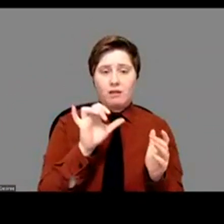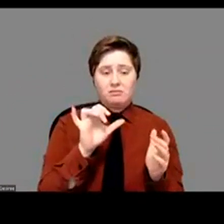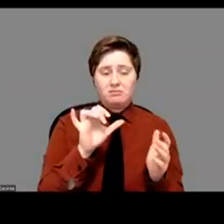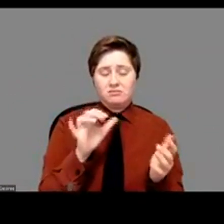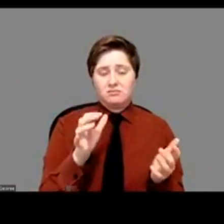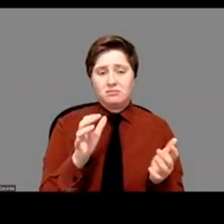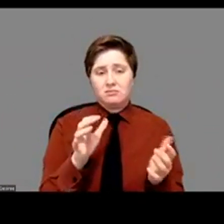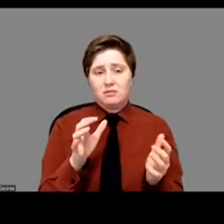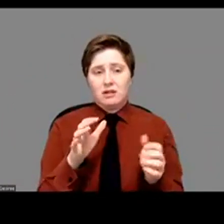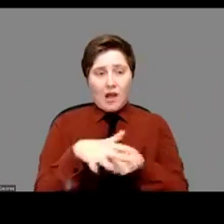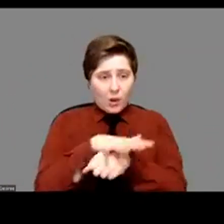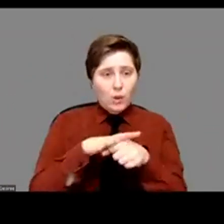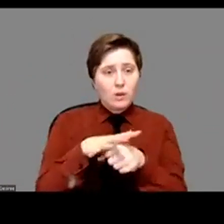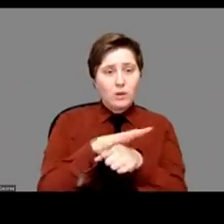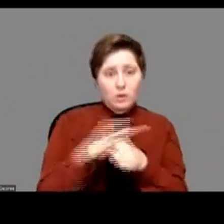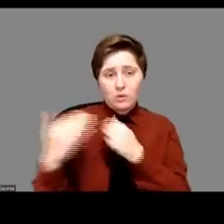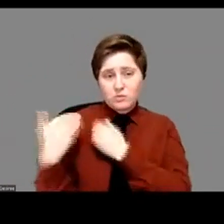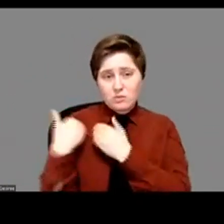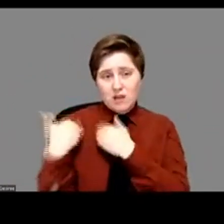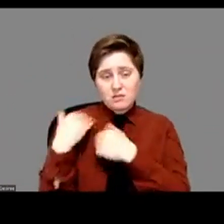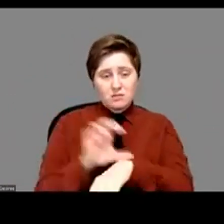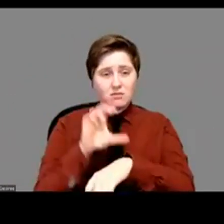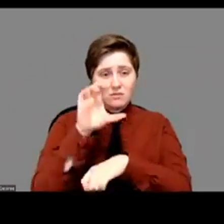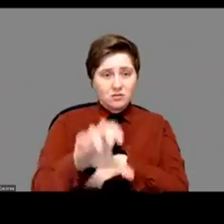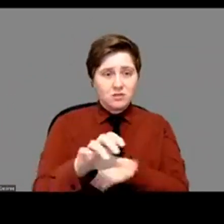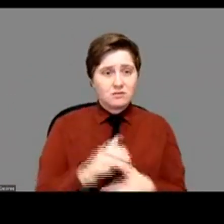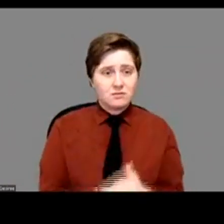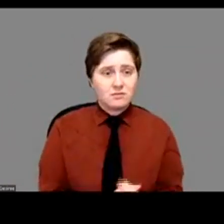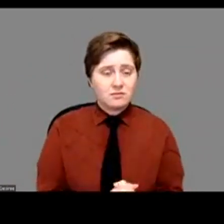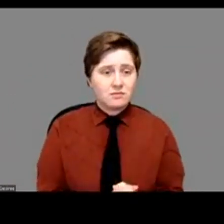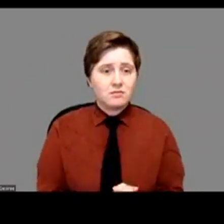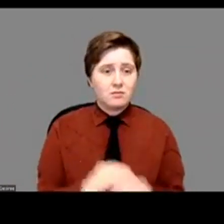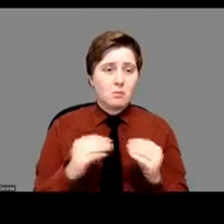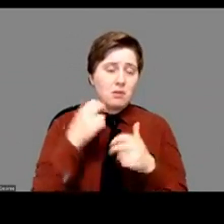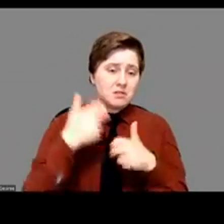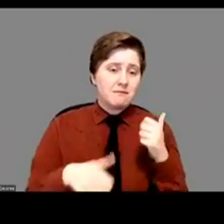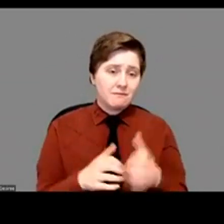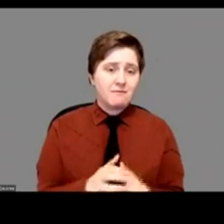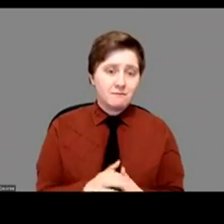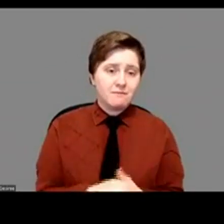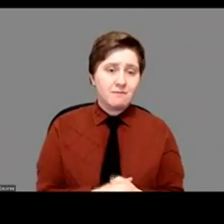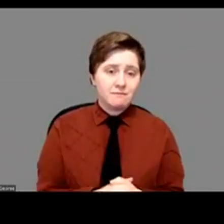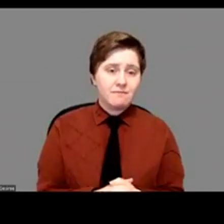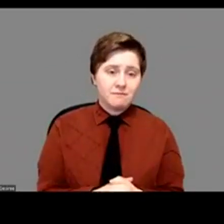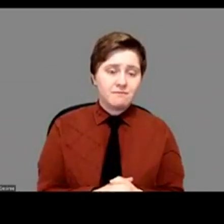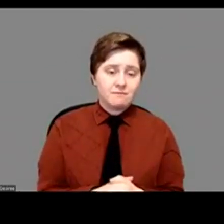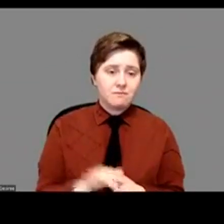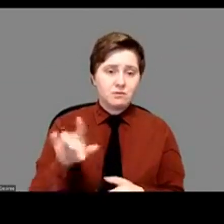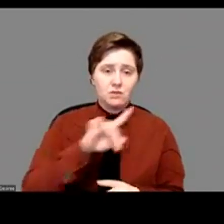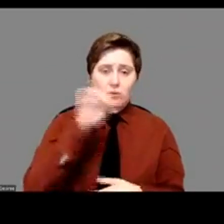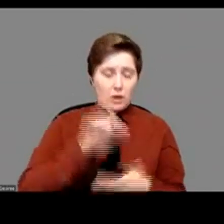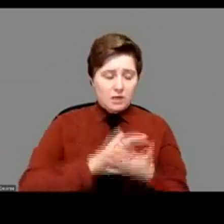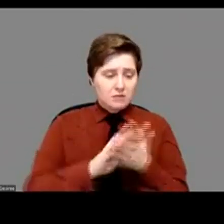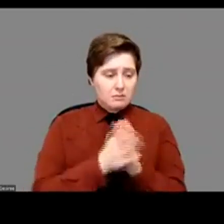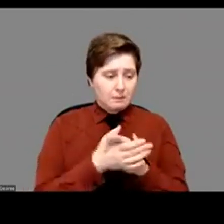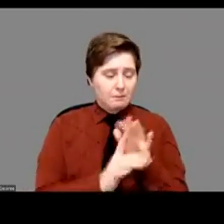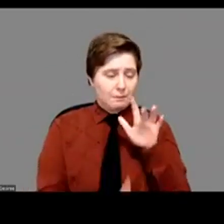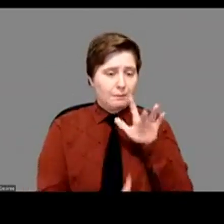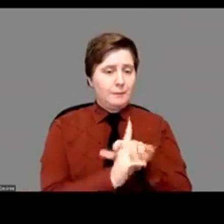fall on localities to enforce that it's going to be much tougher? So the question has arisen about